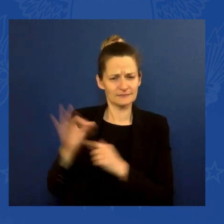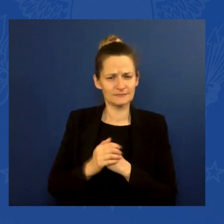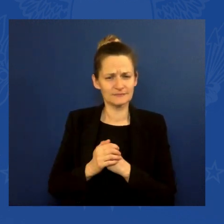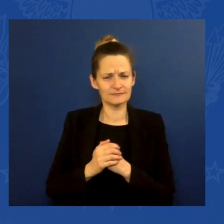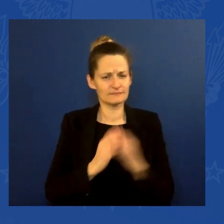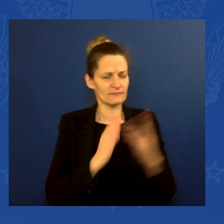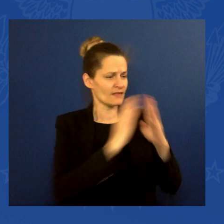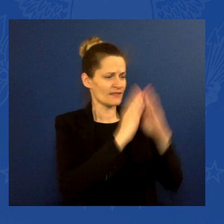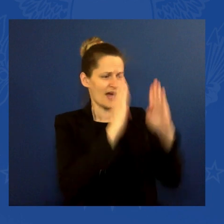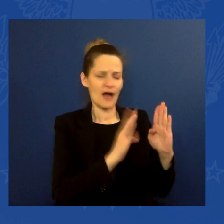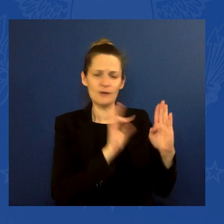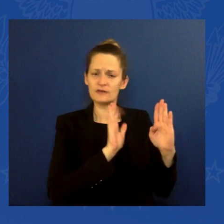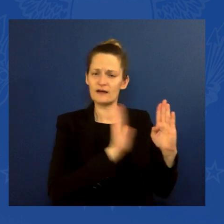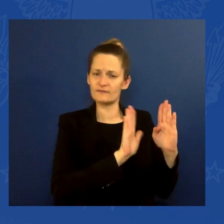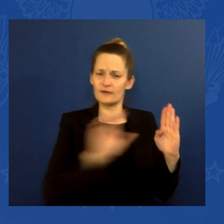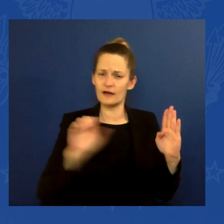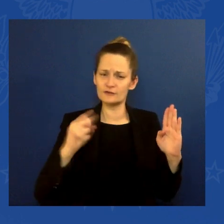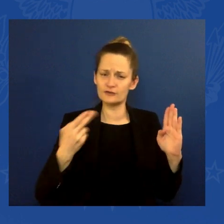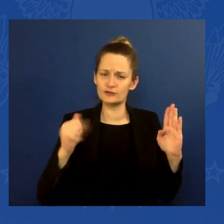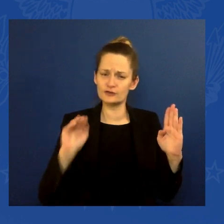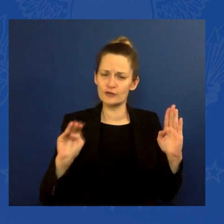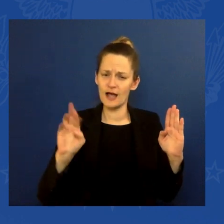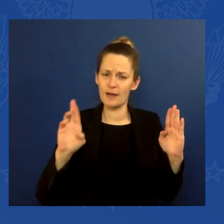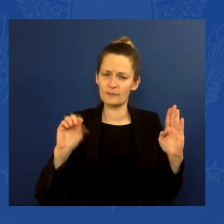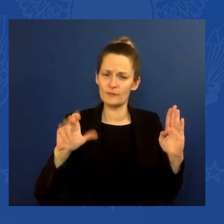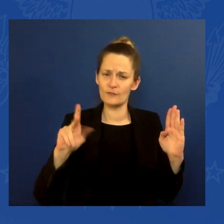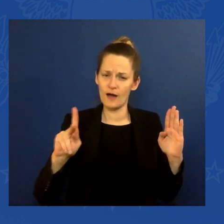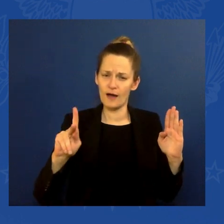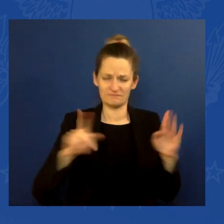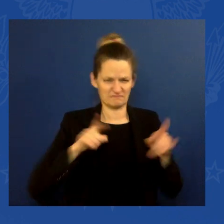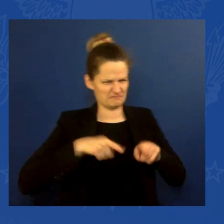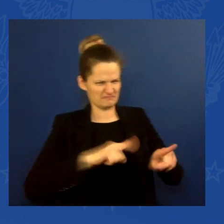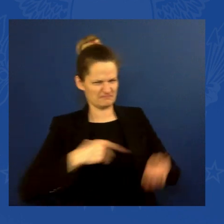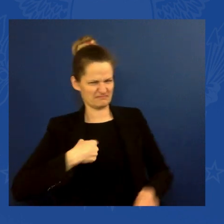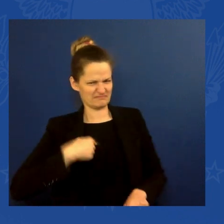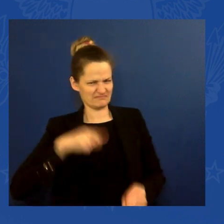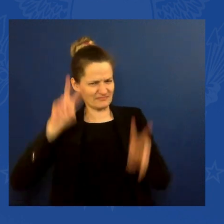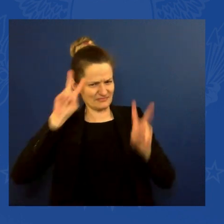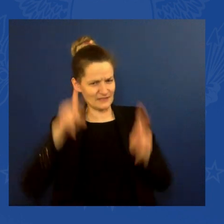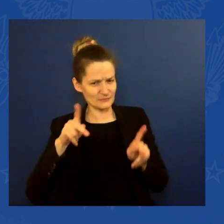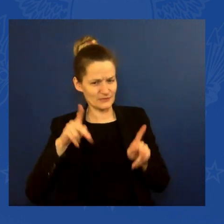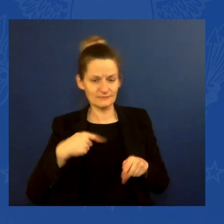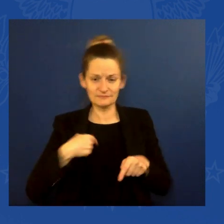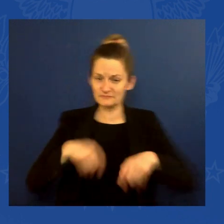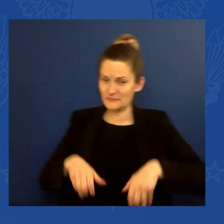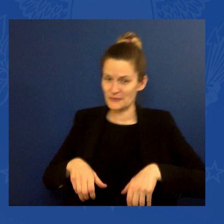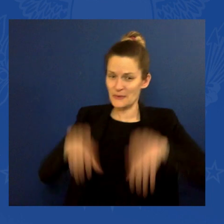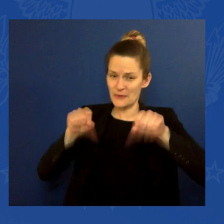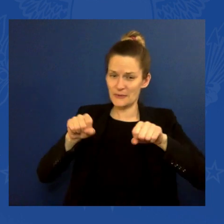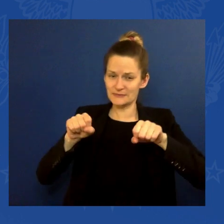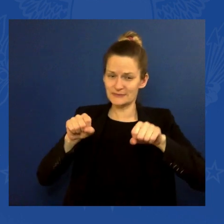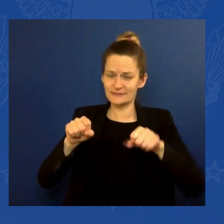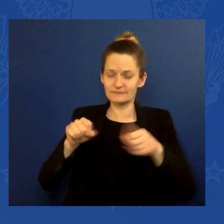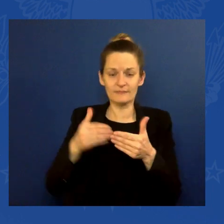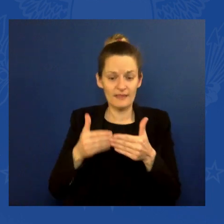The following year, my wife Jill and I were honored to host you both at the -- at the Naval Observatory at a St. Patrick's Day breakfast.